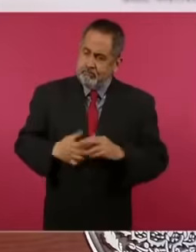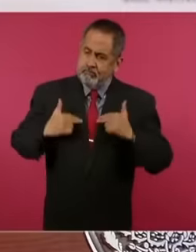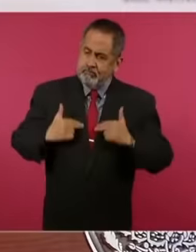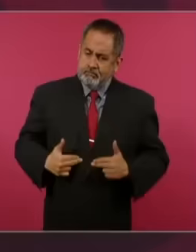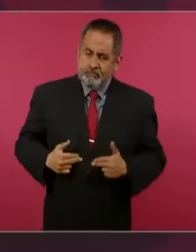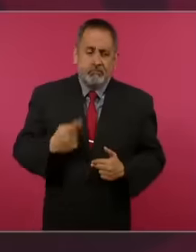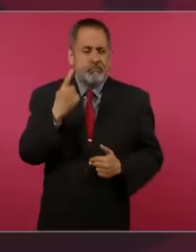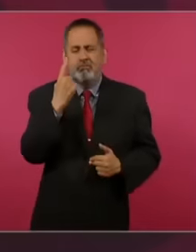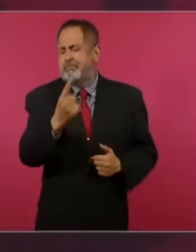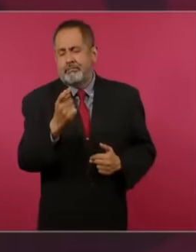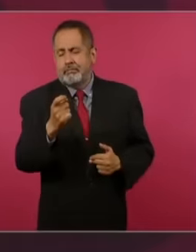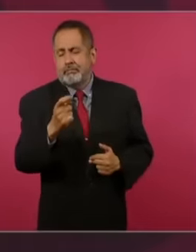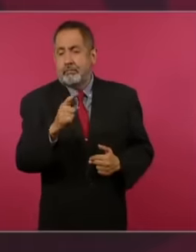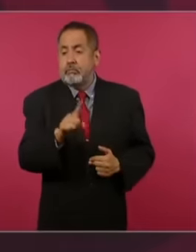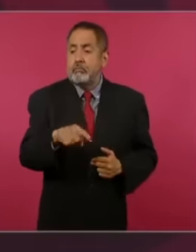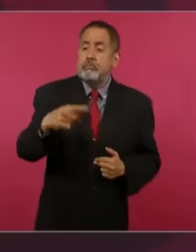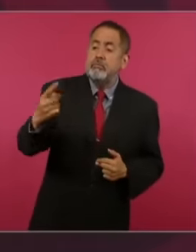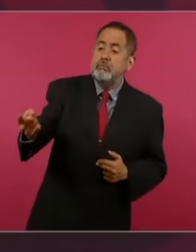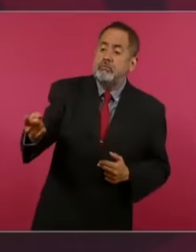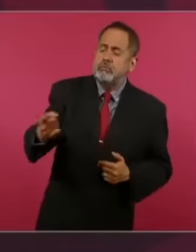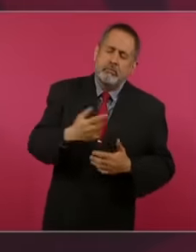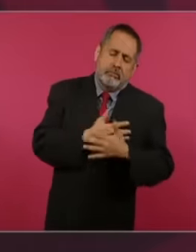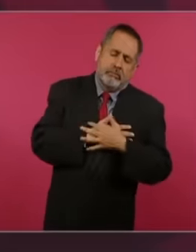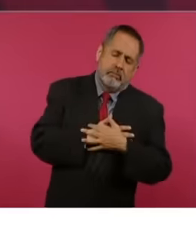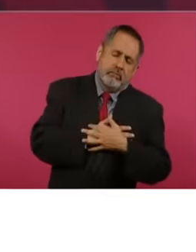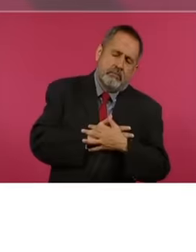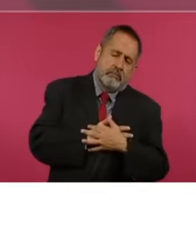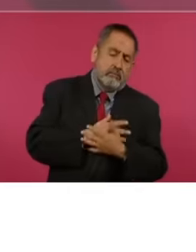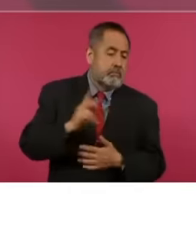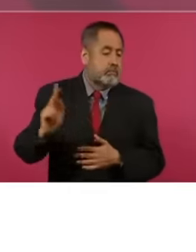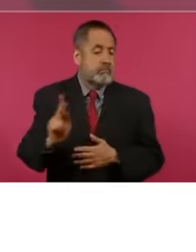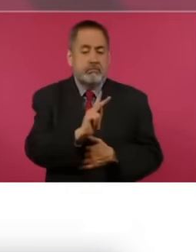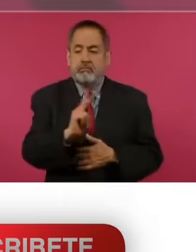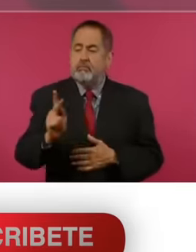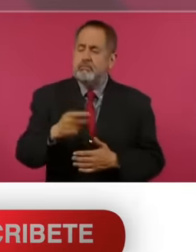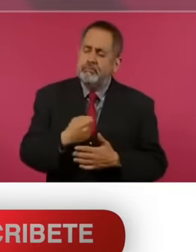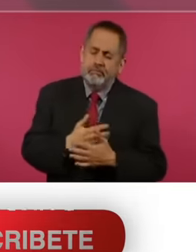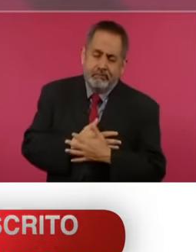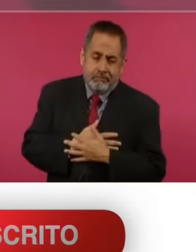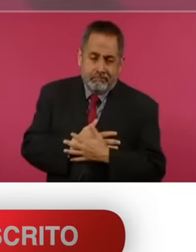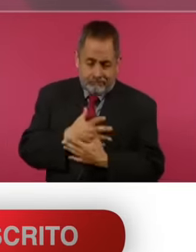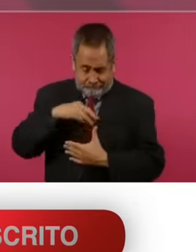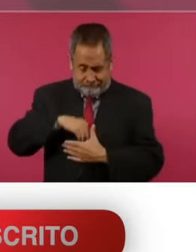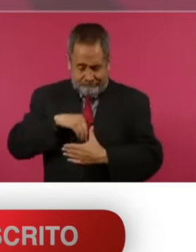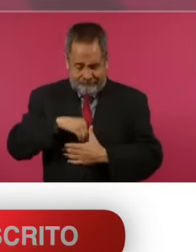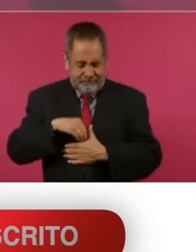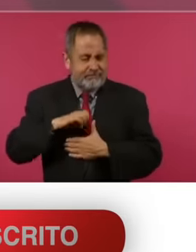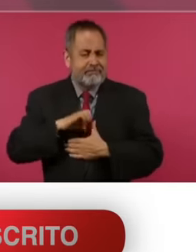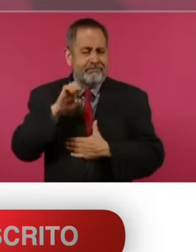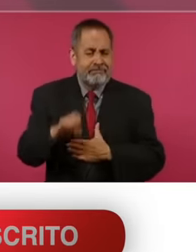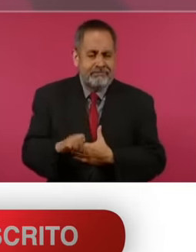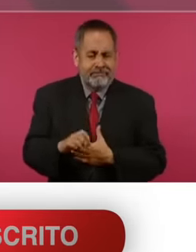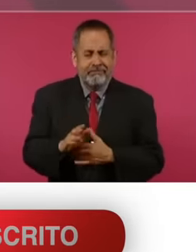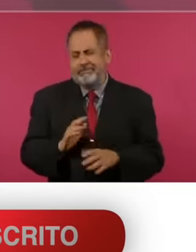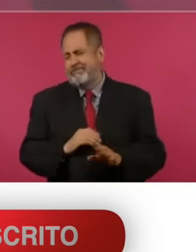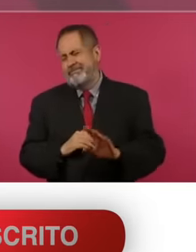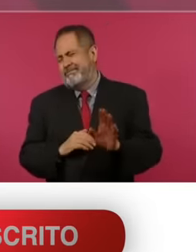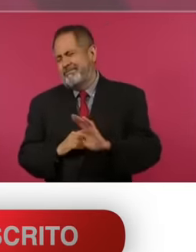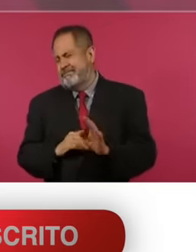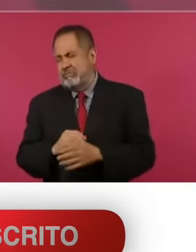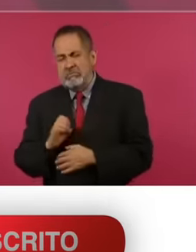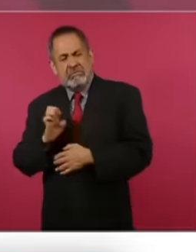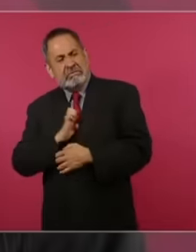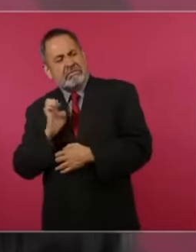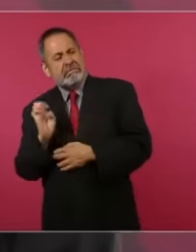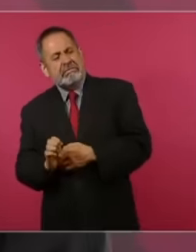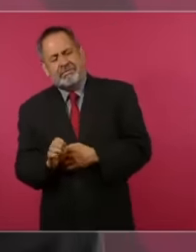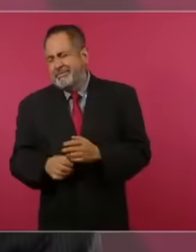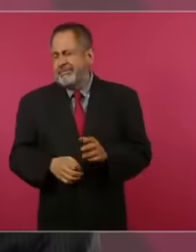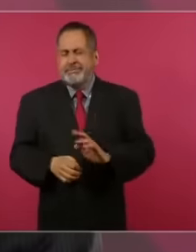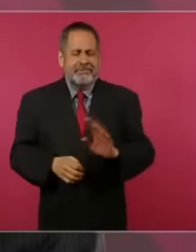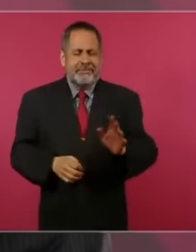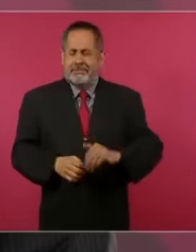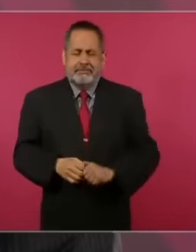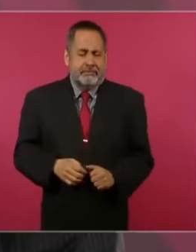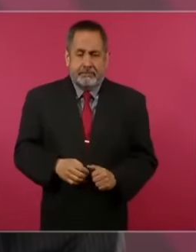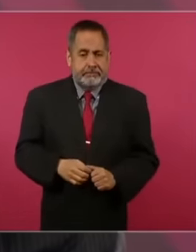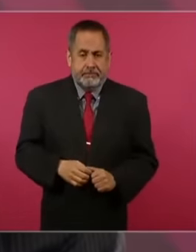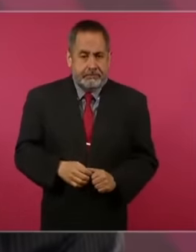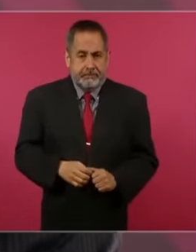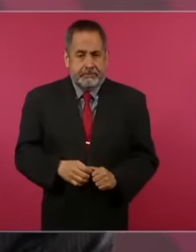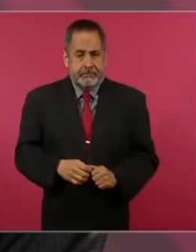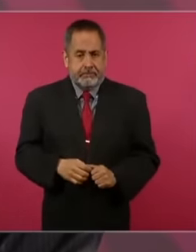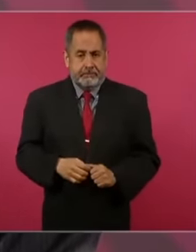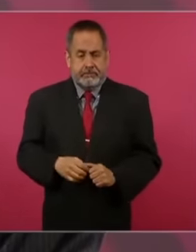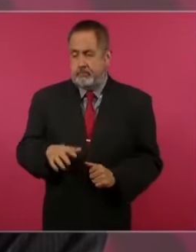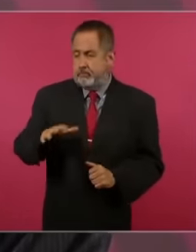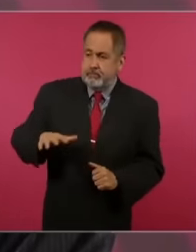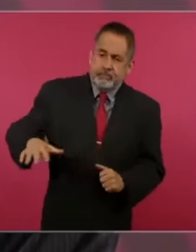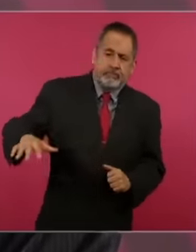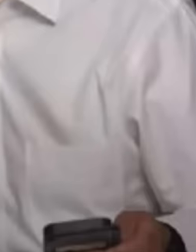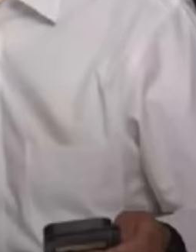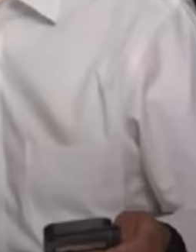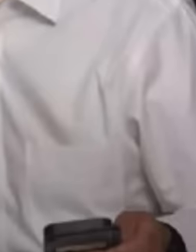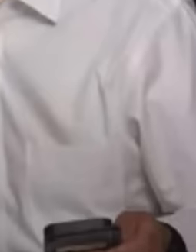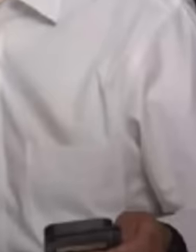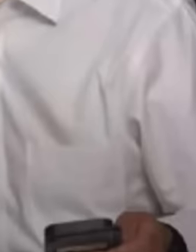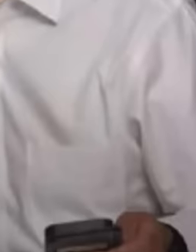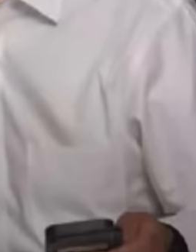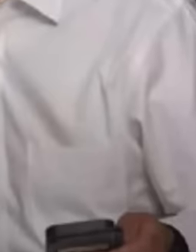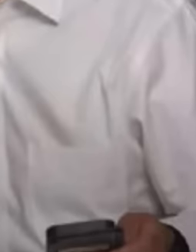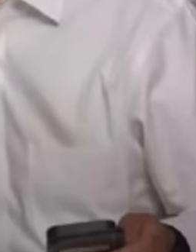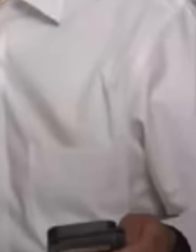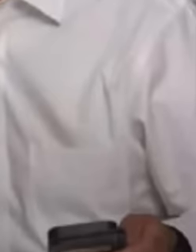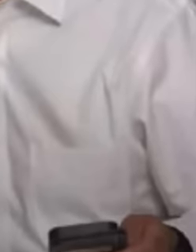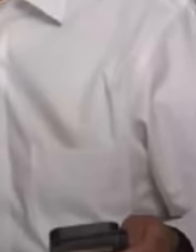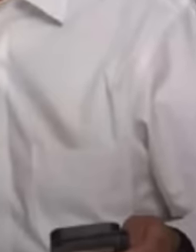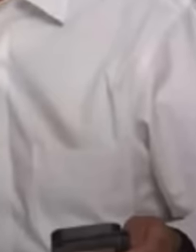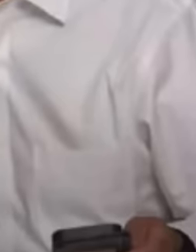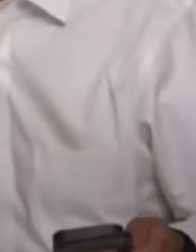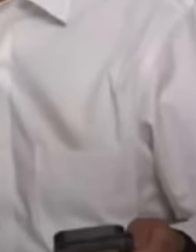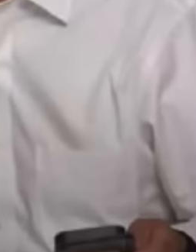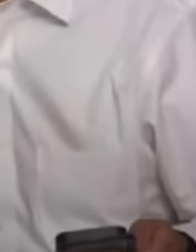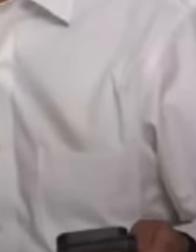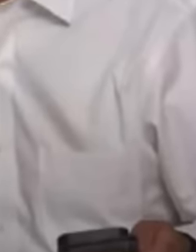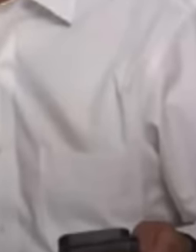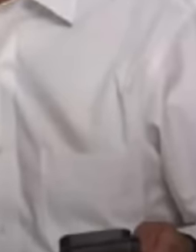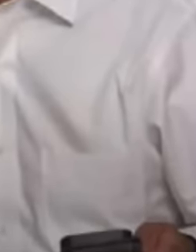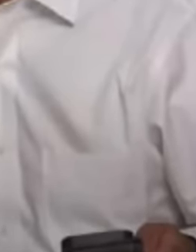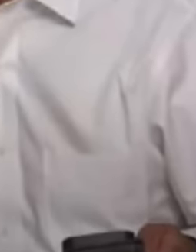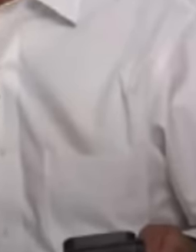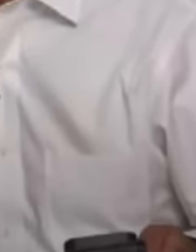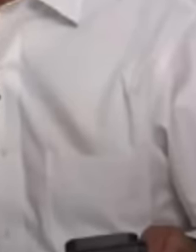your neighbor who do not harbor Hate. We must have respect and a lot of love for our fellow human beings. Yesterday